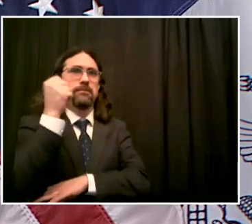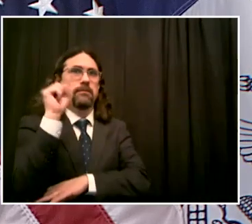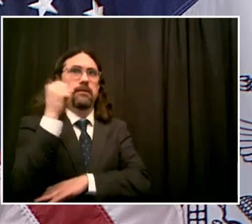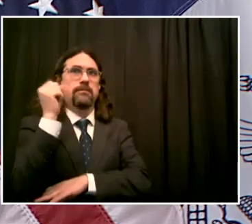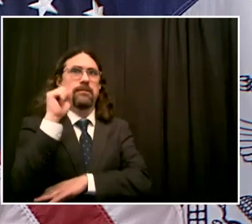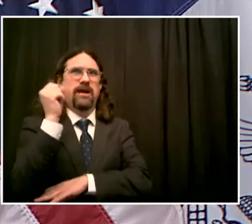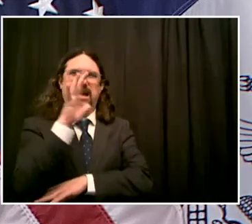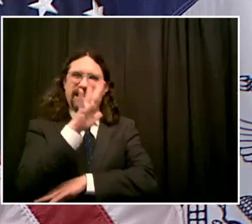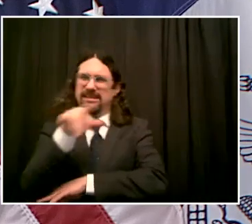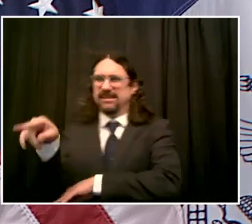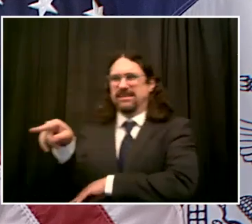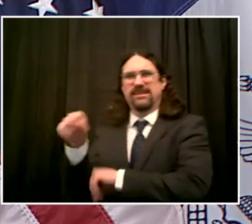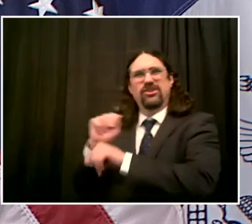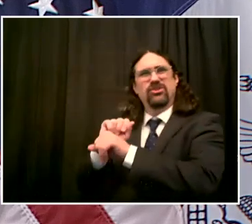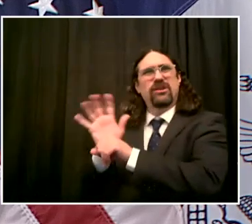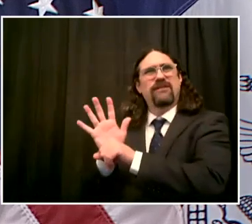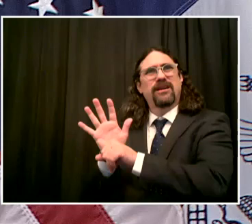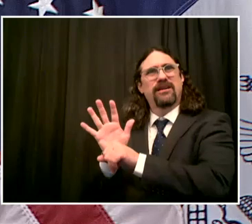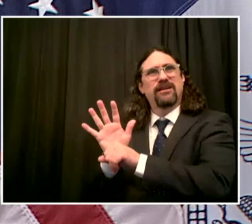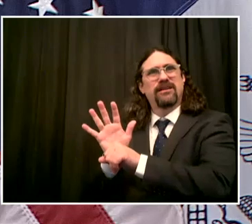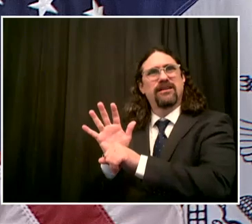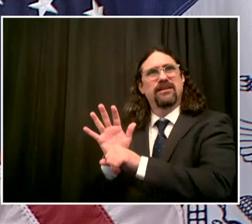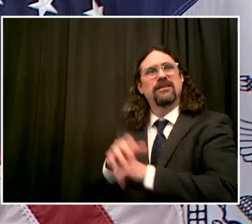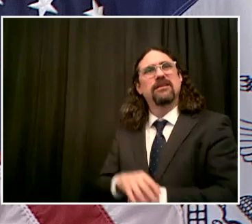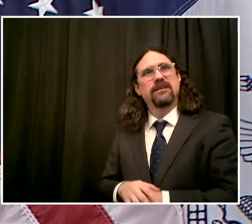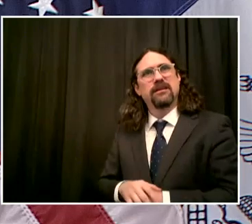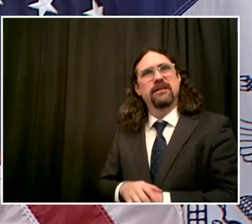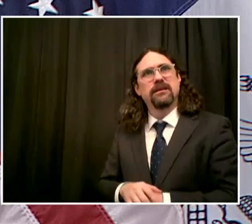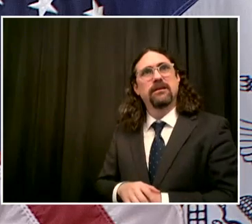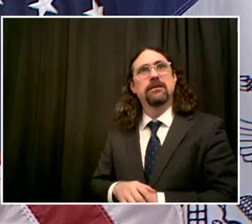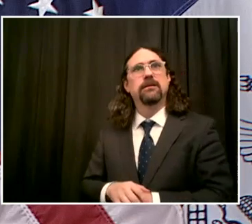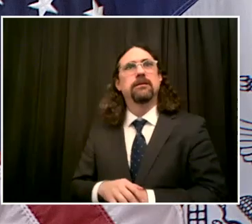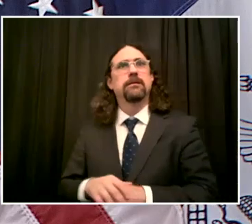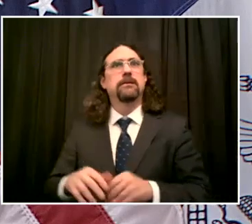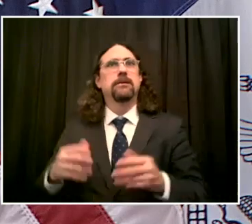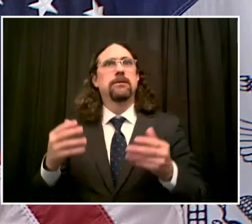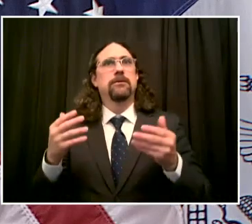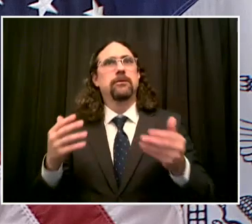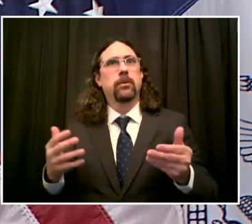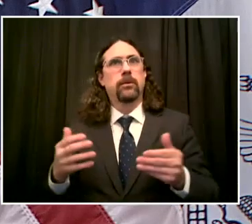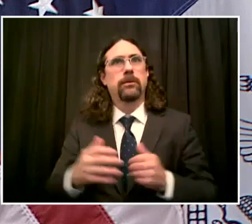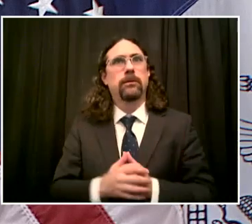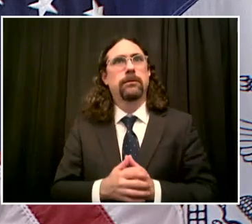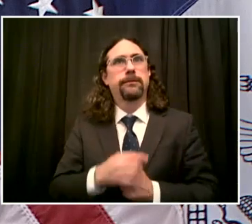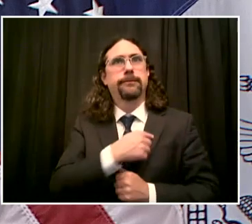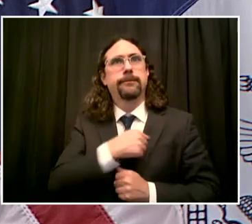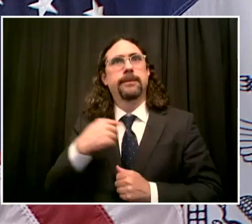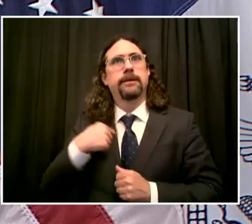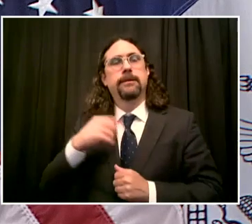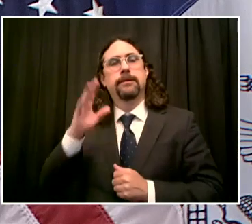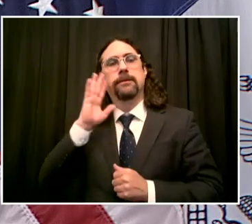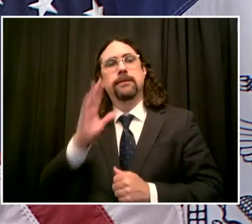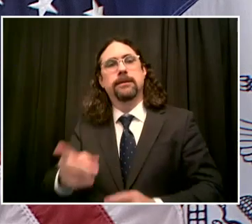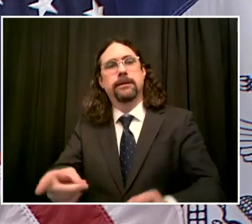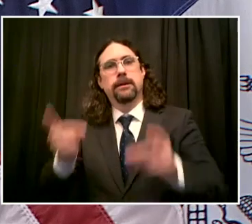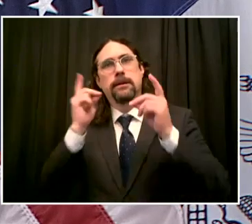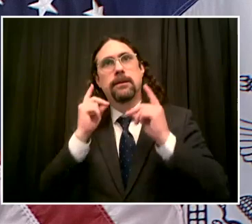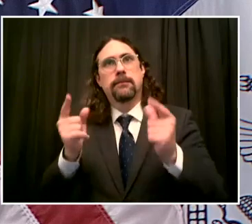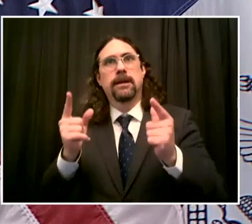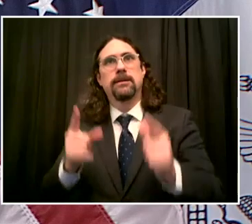GET BACK TO THAT DISCRETION TOO. AND SO WE WILL